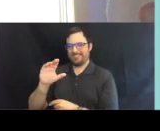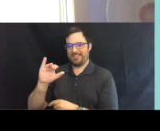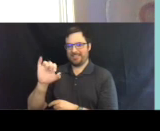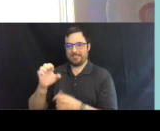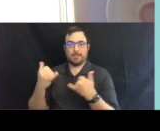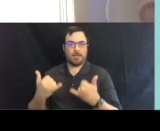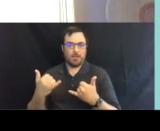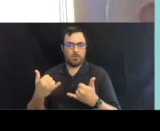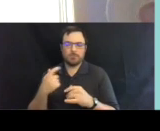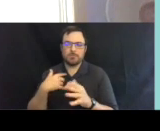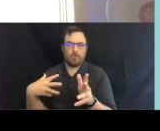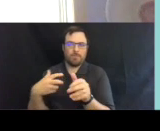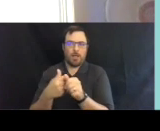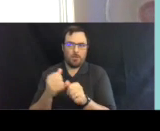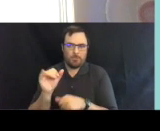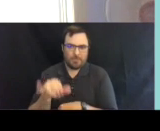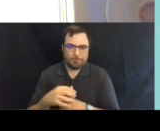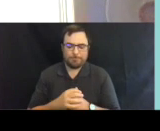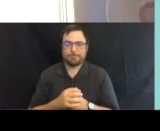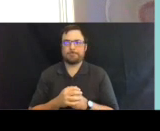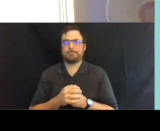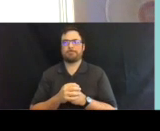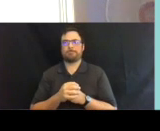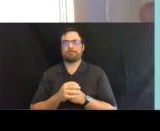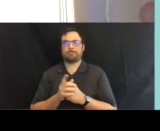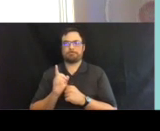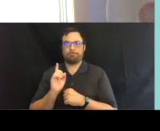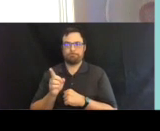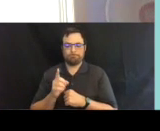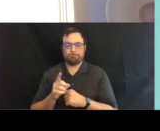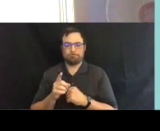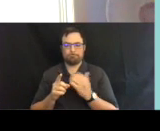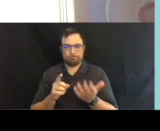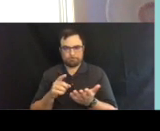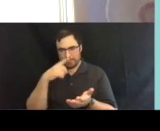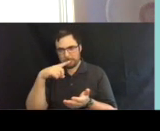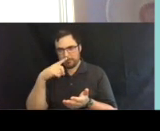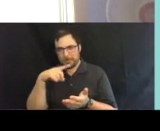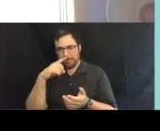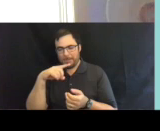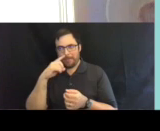follow up to that was kind of--can you speak to you know like how educational..